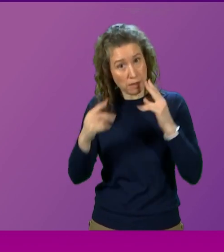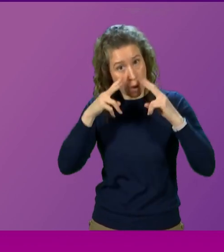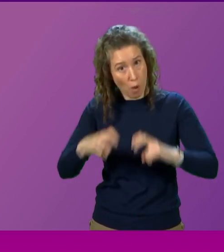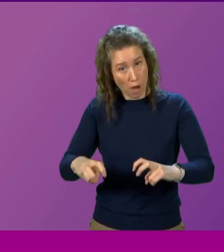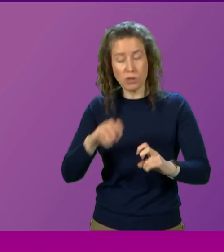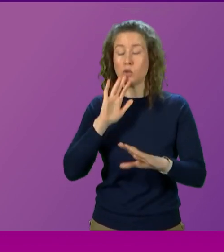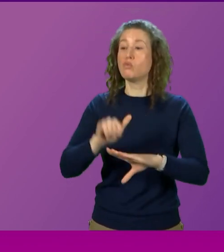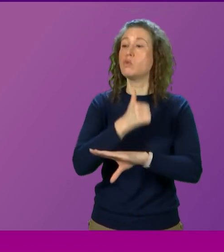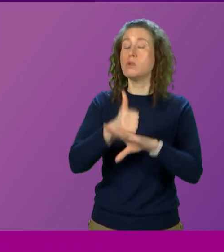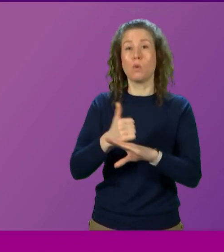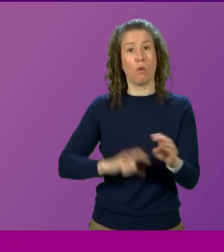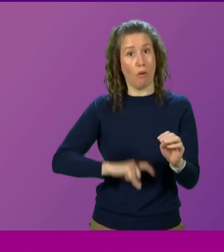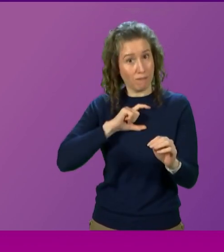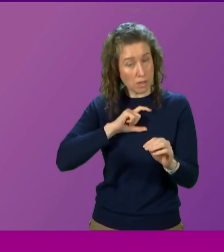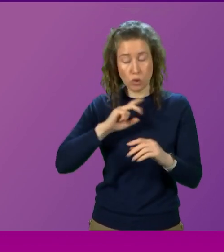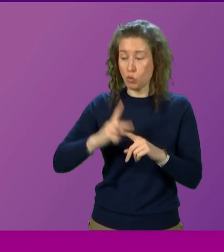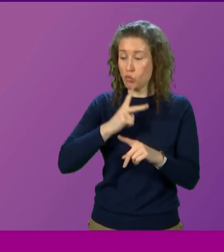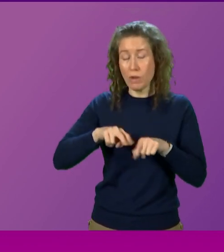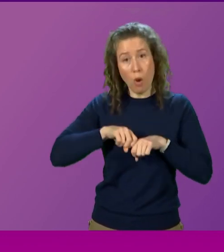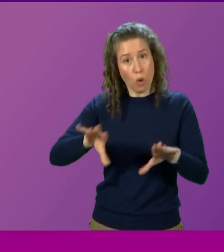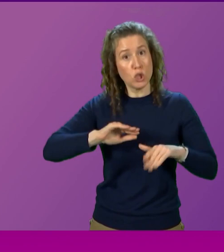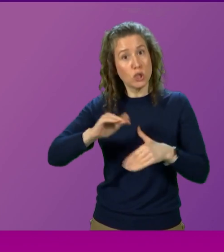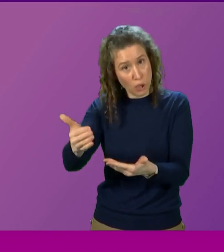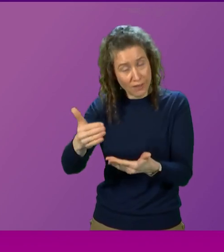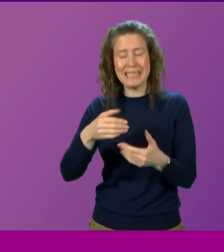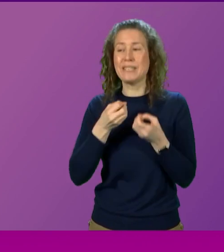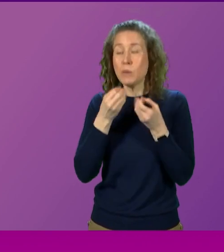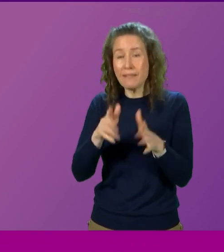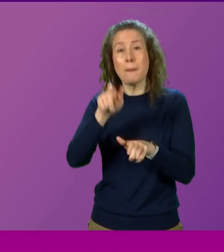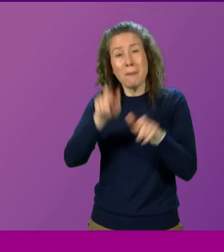service and give patients and the public the facts that they need?